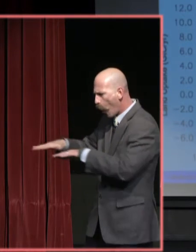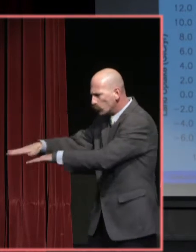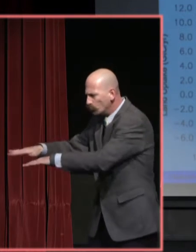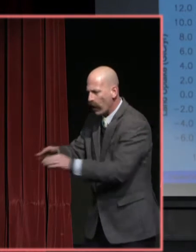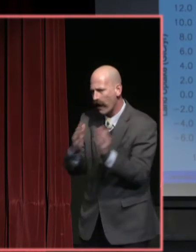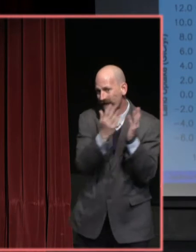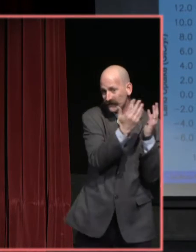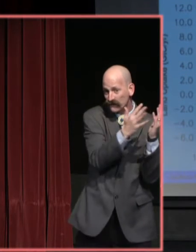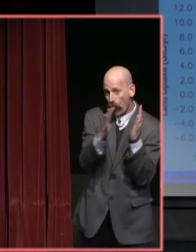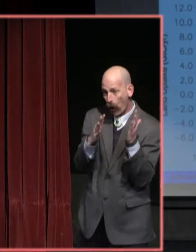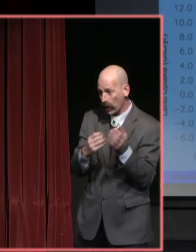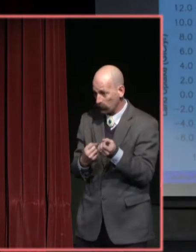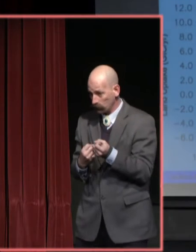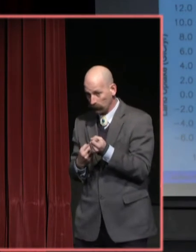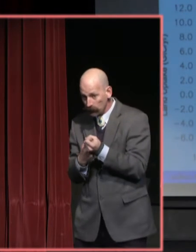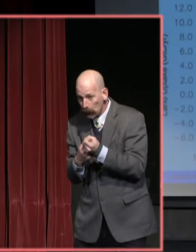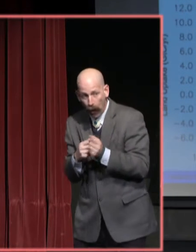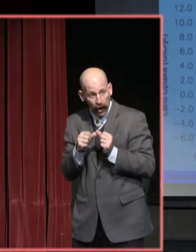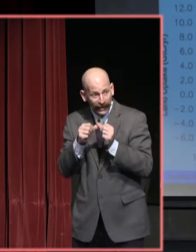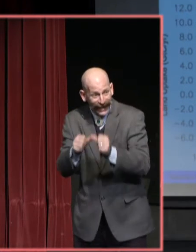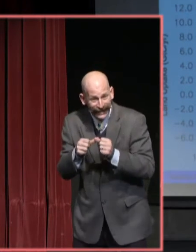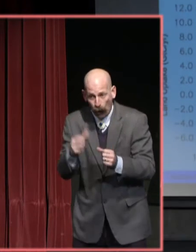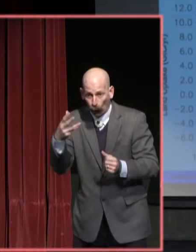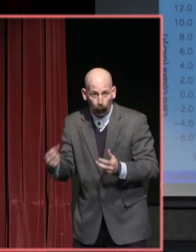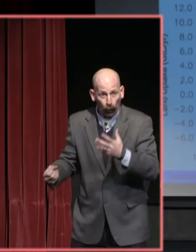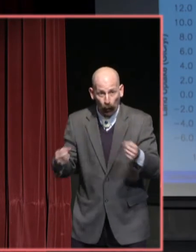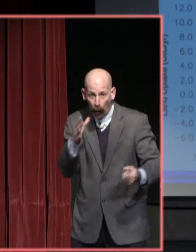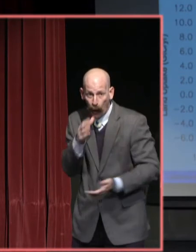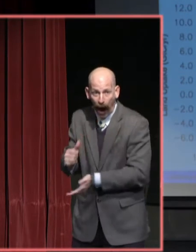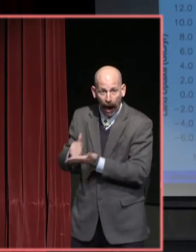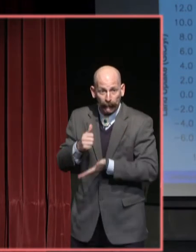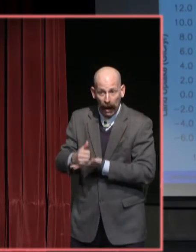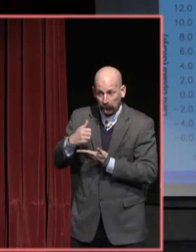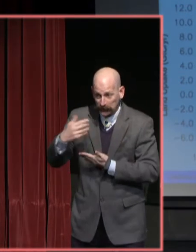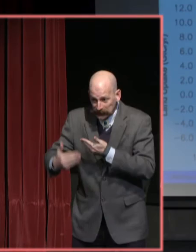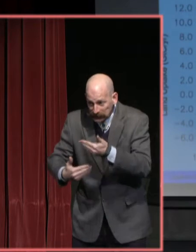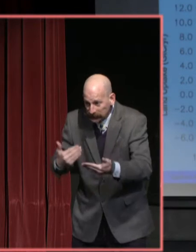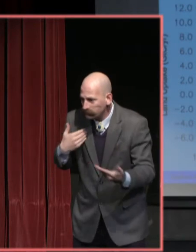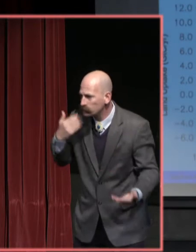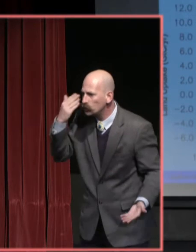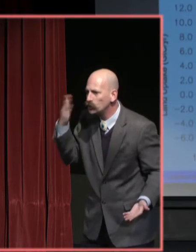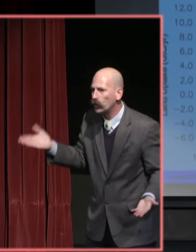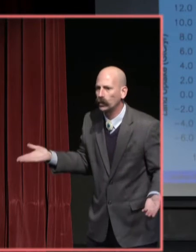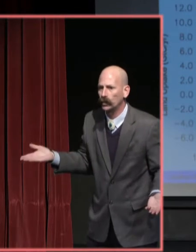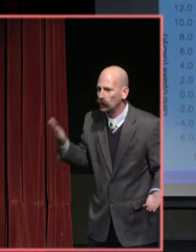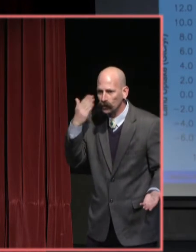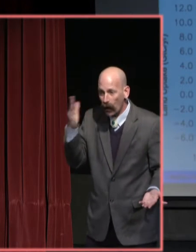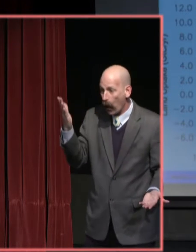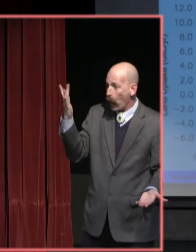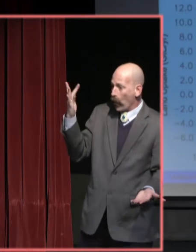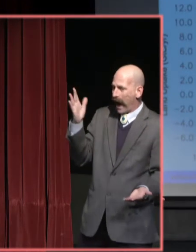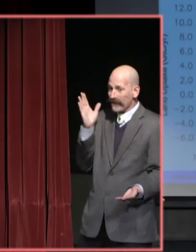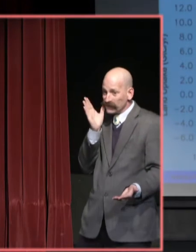to give us a free ticket and the answer is we don't know. We don't understand the carbon system well enough yet because it's simply too complicated.